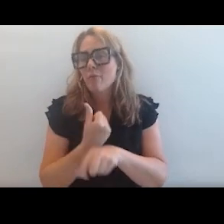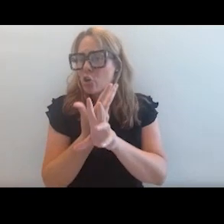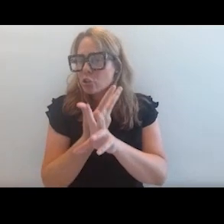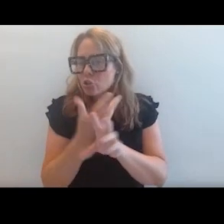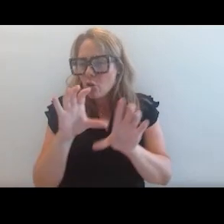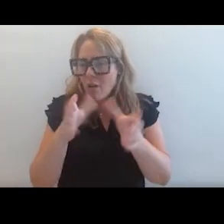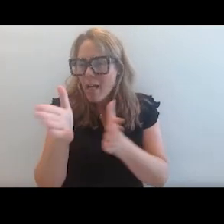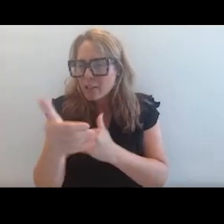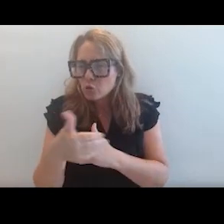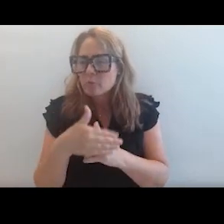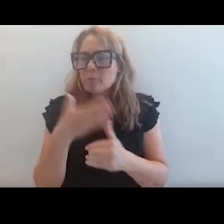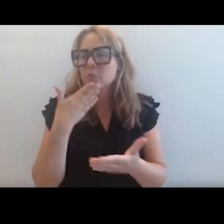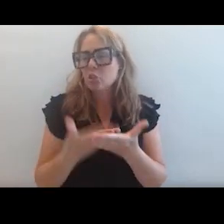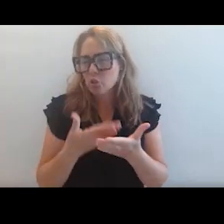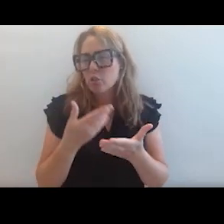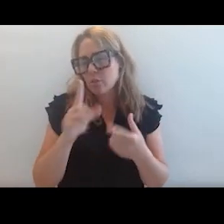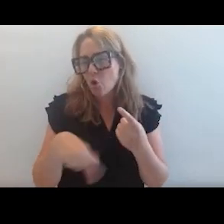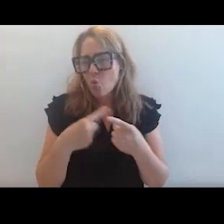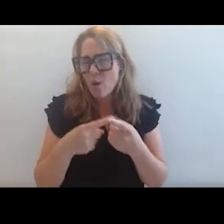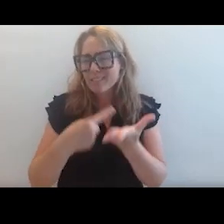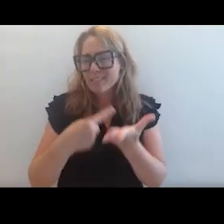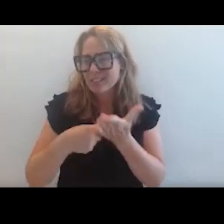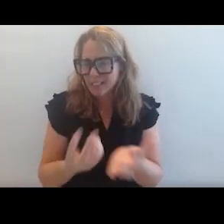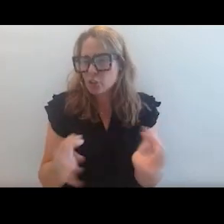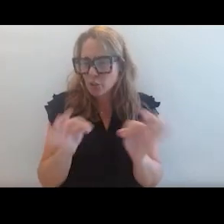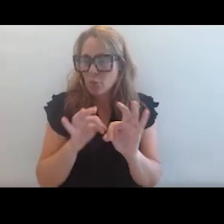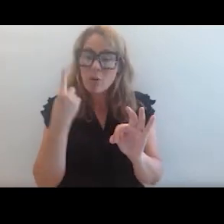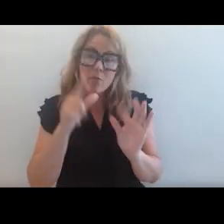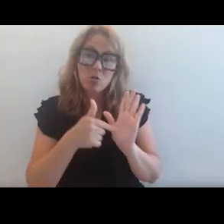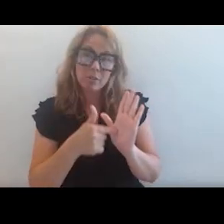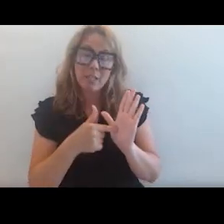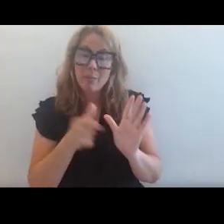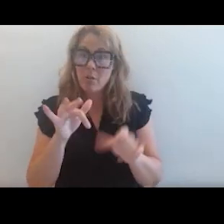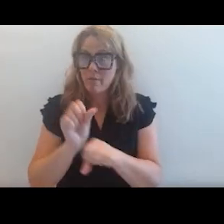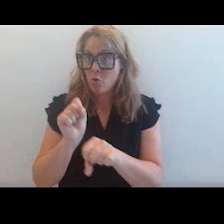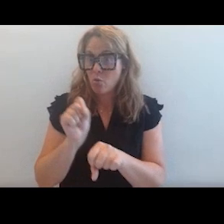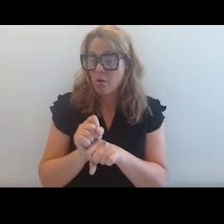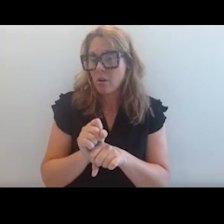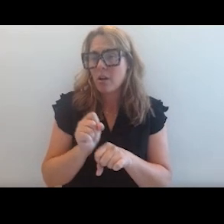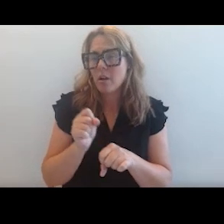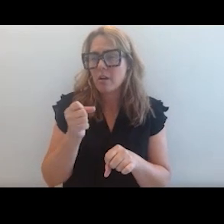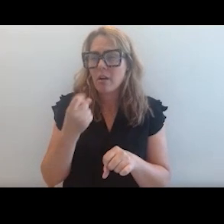when discussion and interaction are critical. For example, if you’re working on conducting